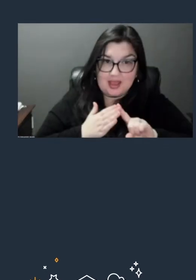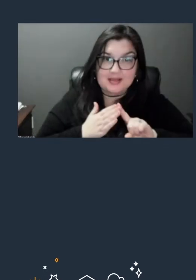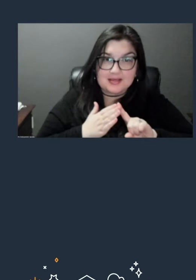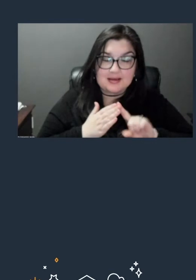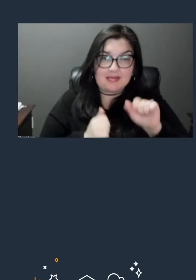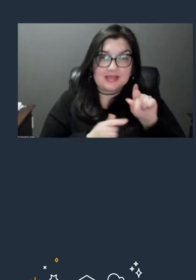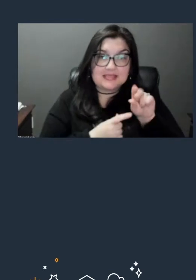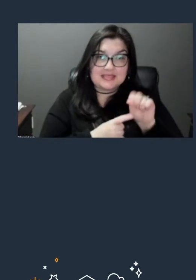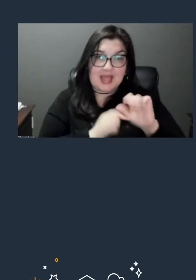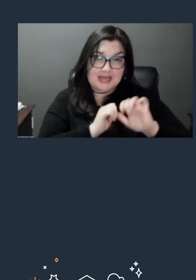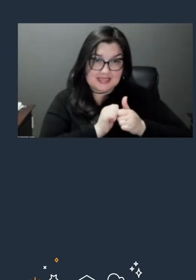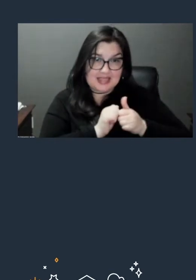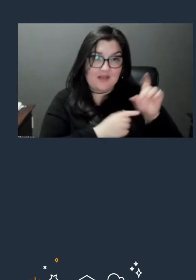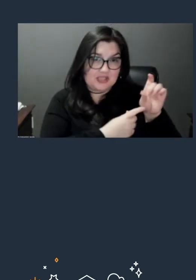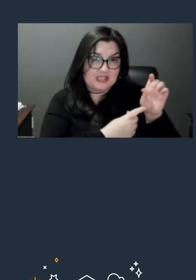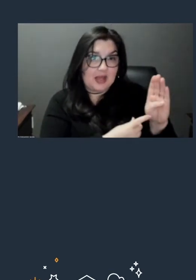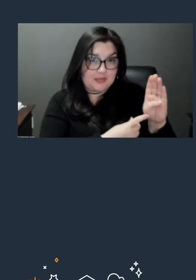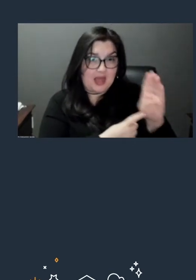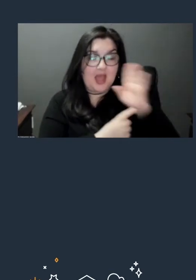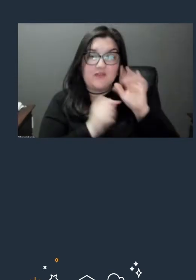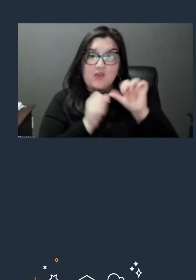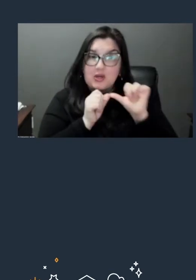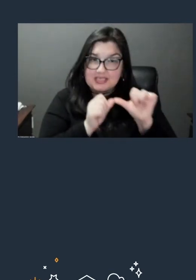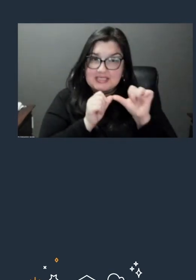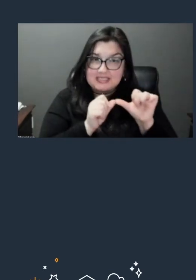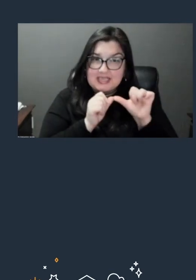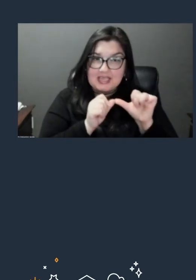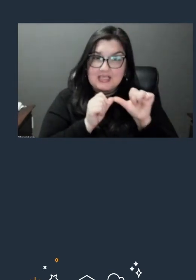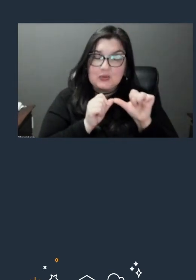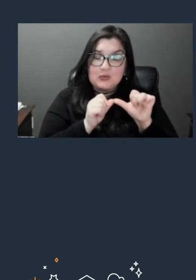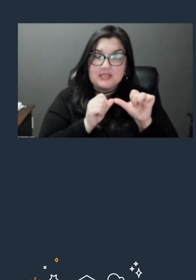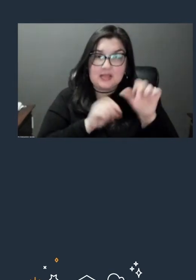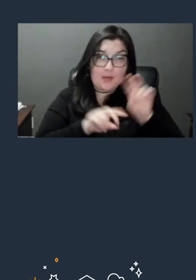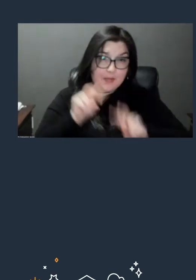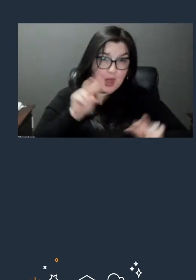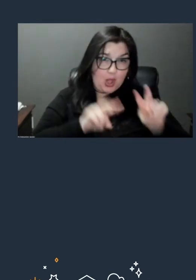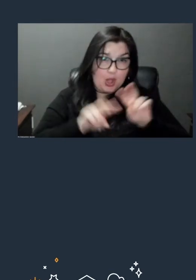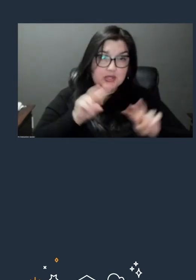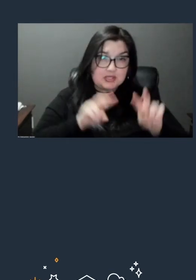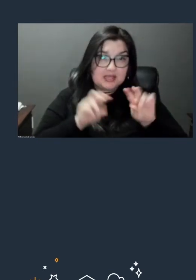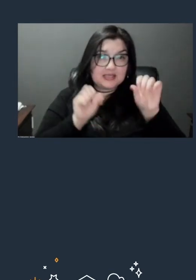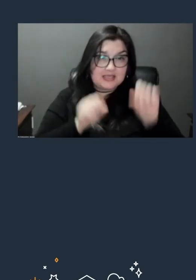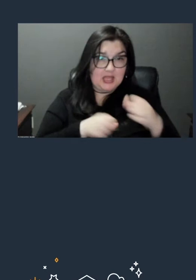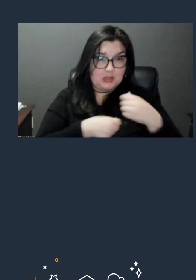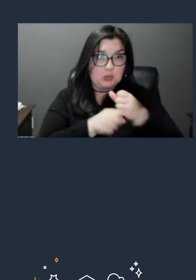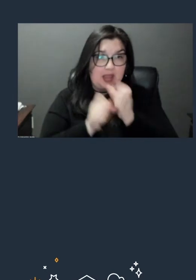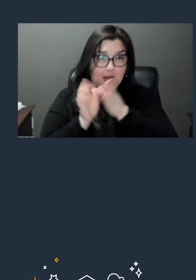For continuous regular monitoring, you can also create a report plan using Backup Audit Manager.